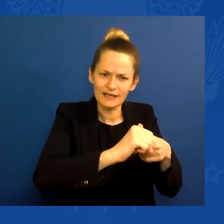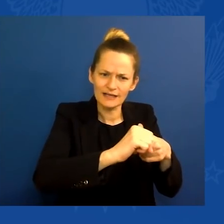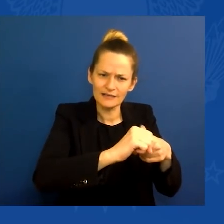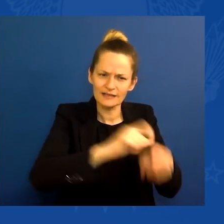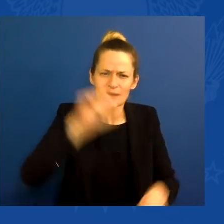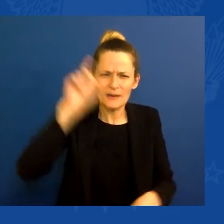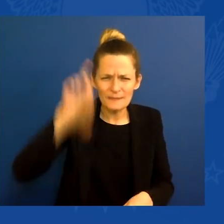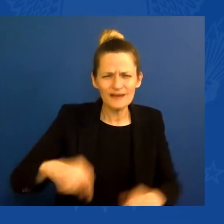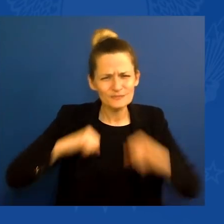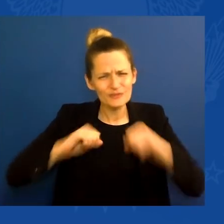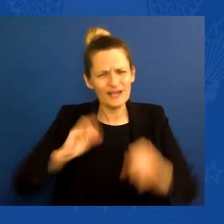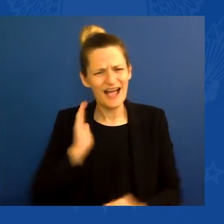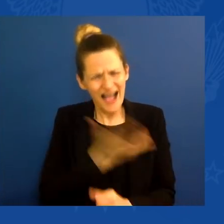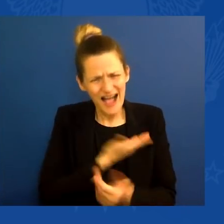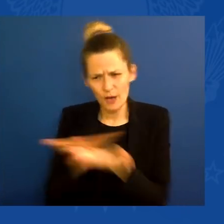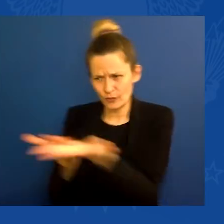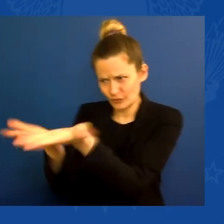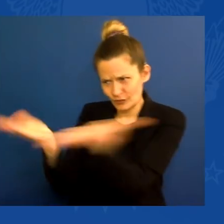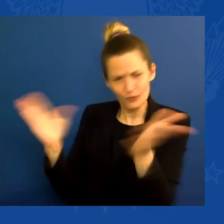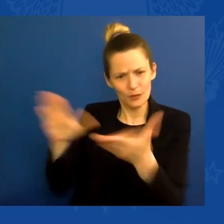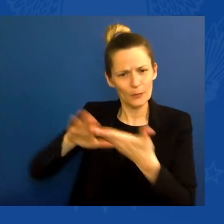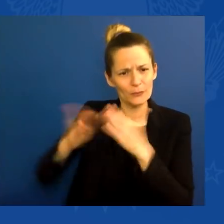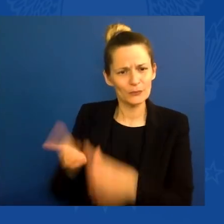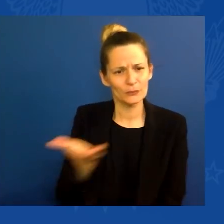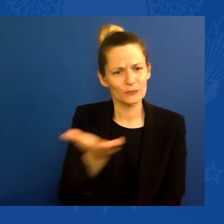and restore trust among the police and the people.